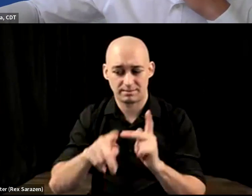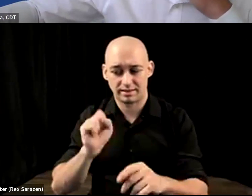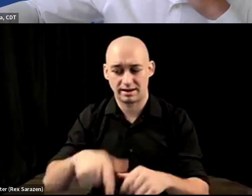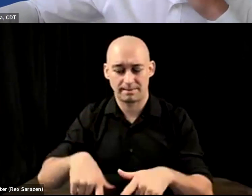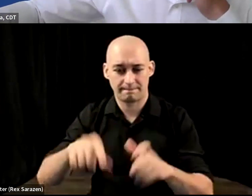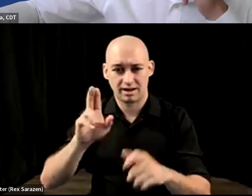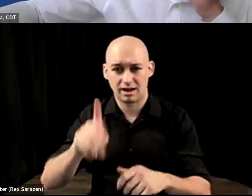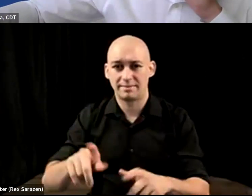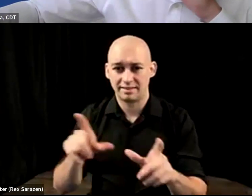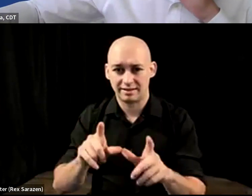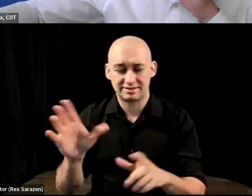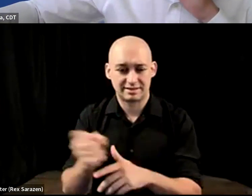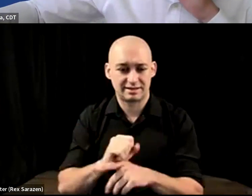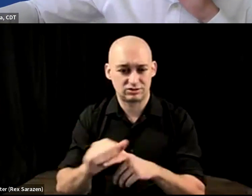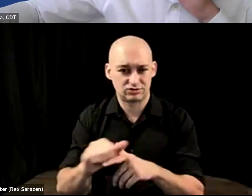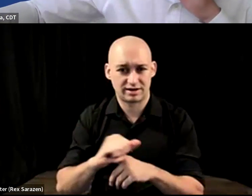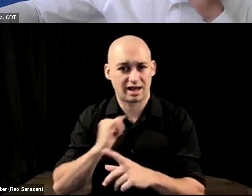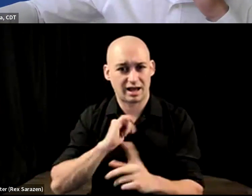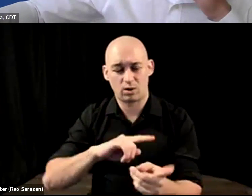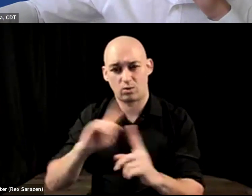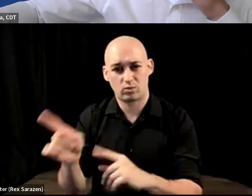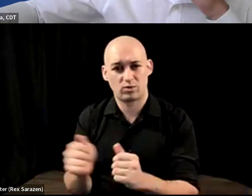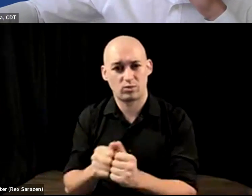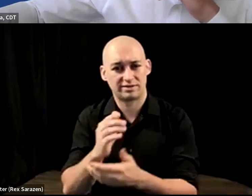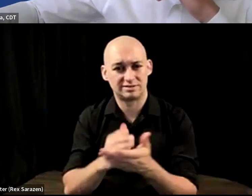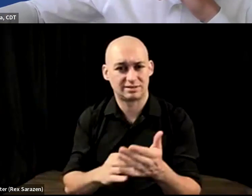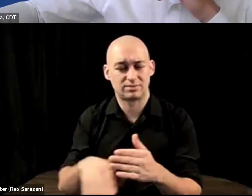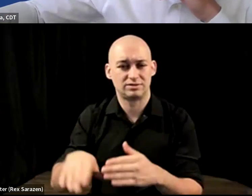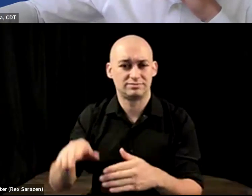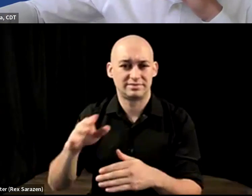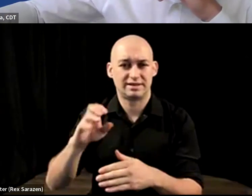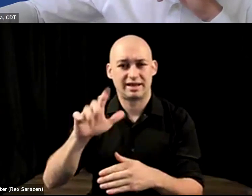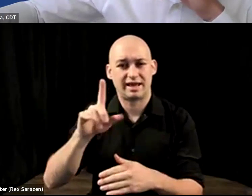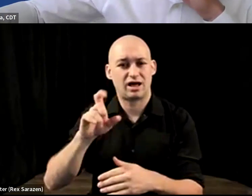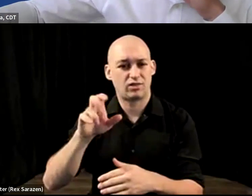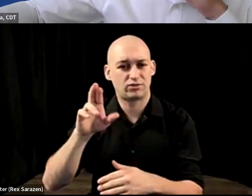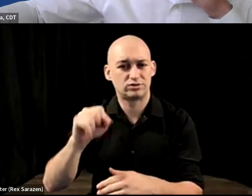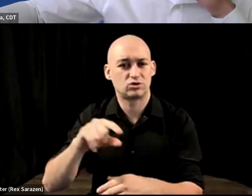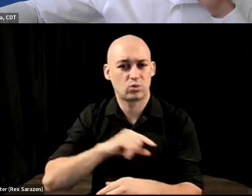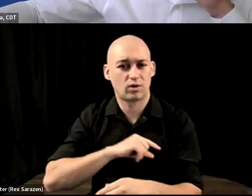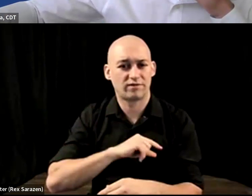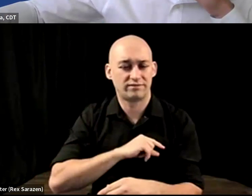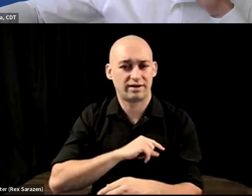training and I went with some of our some of our elders that were able to qualify and I saw first